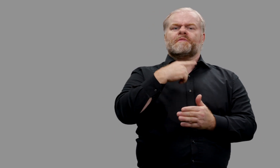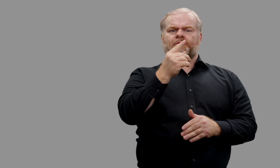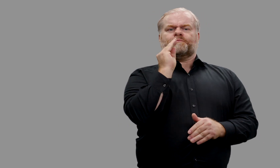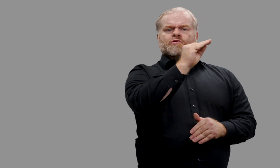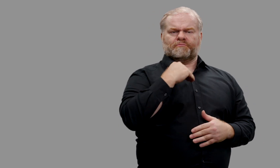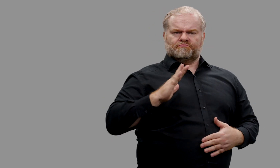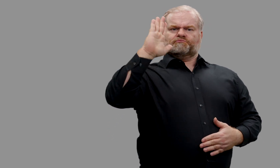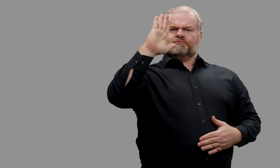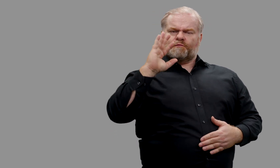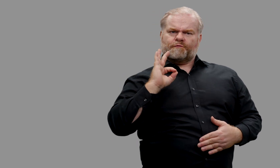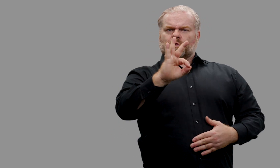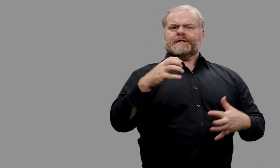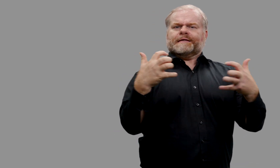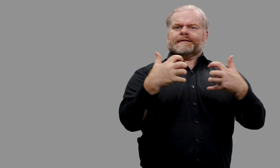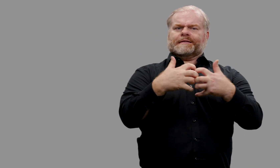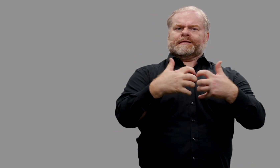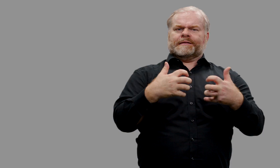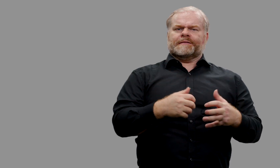to register for the war.